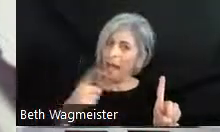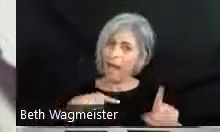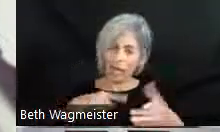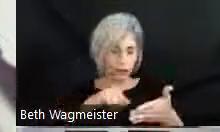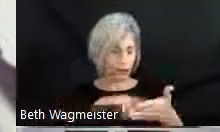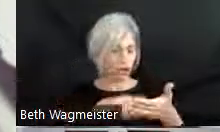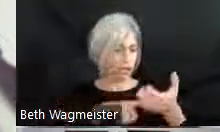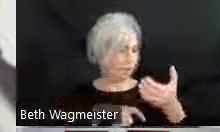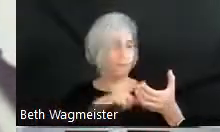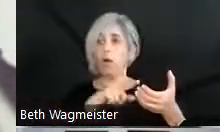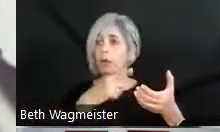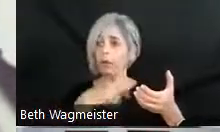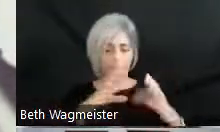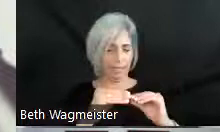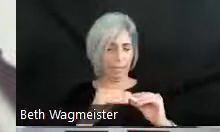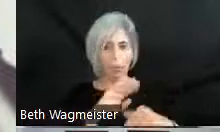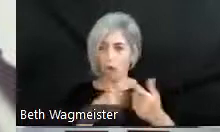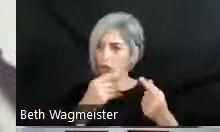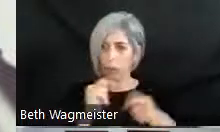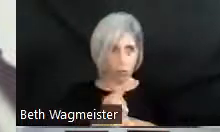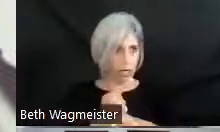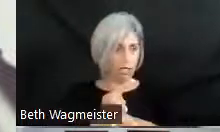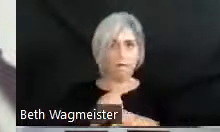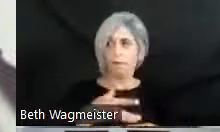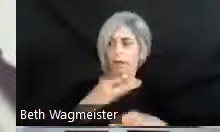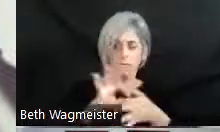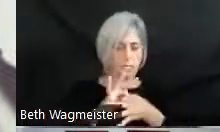when I'm in meetings. We all do it, right? We're feeling the disconnect and that's just the